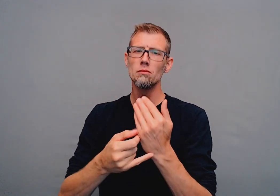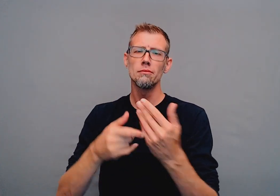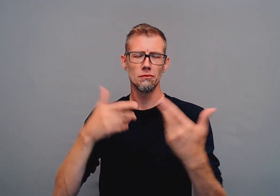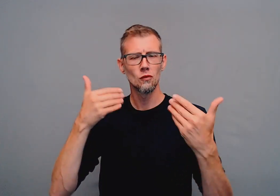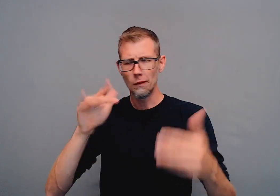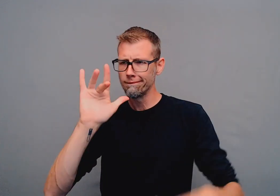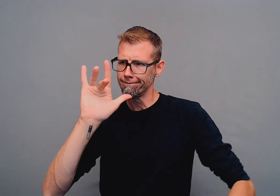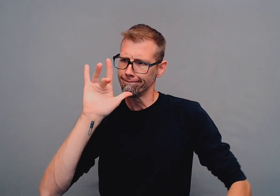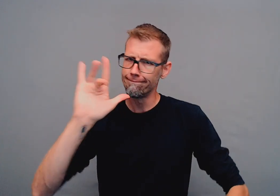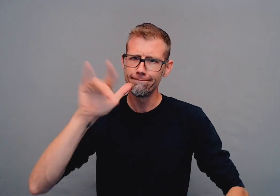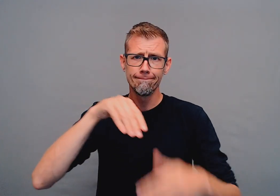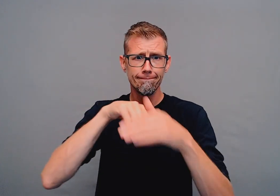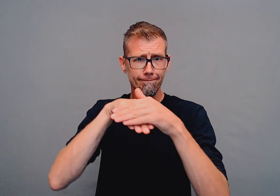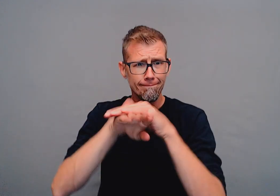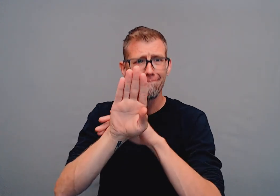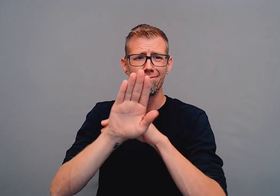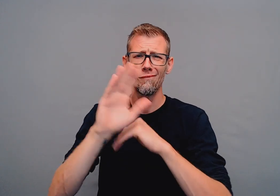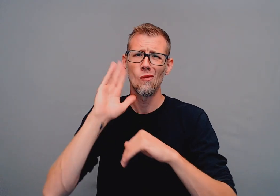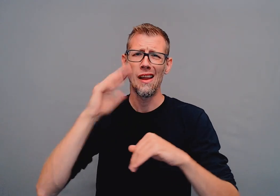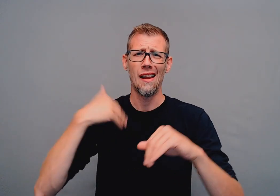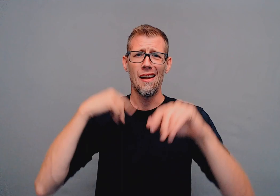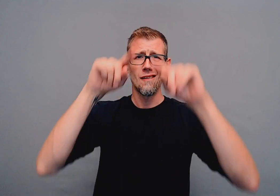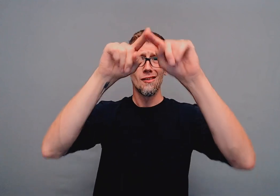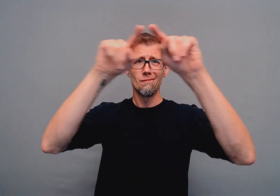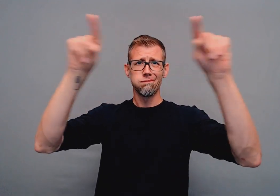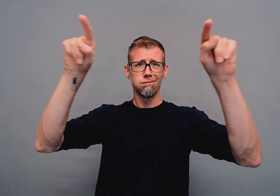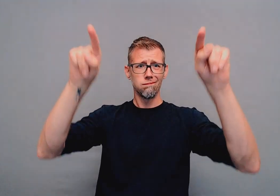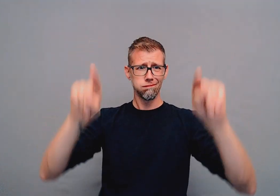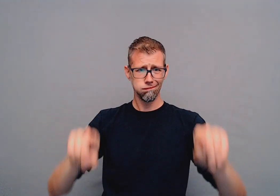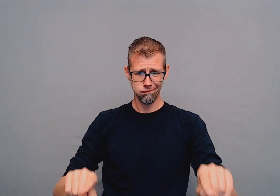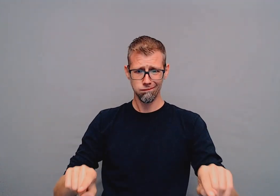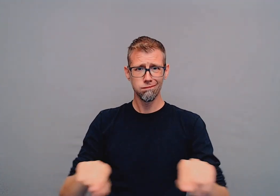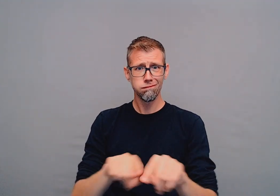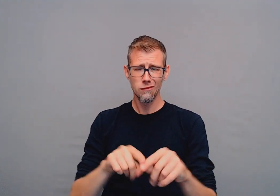Click on it to enter the submission form.